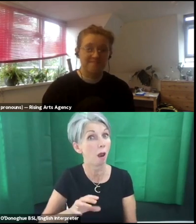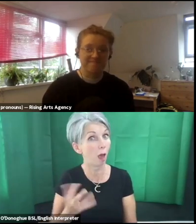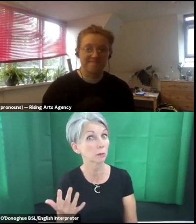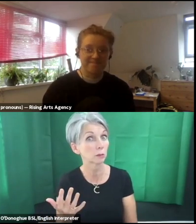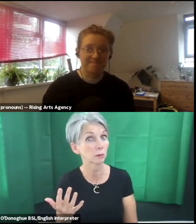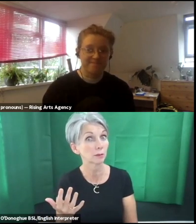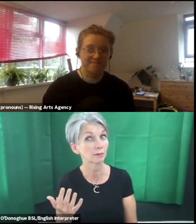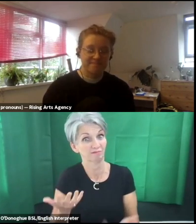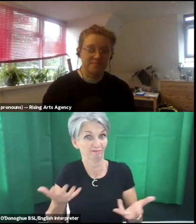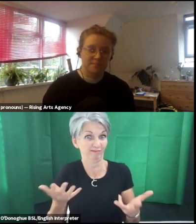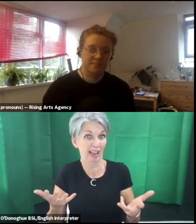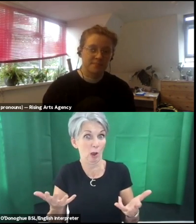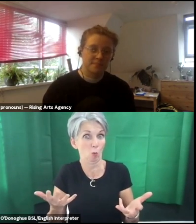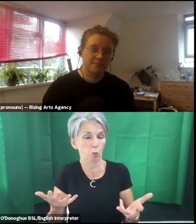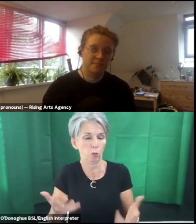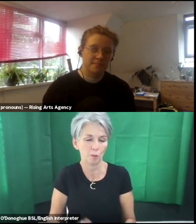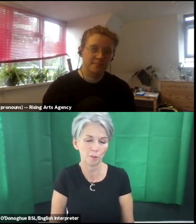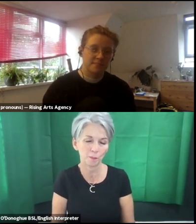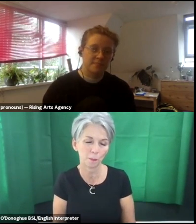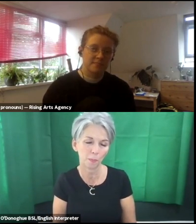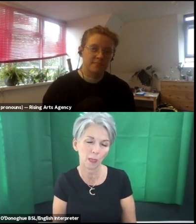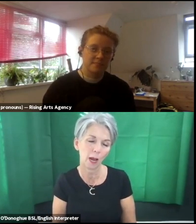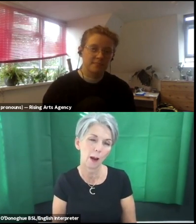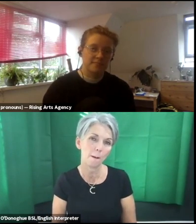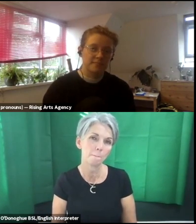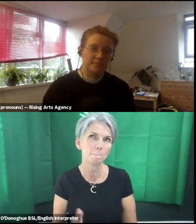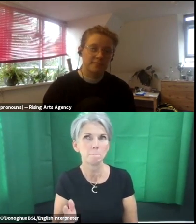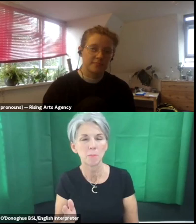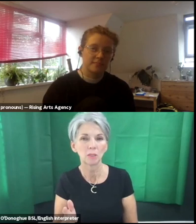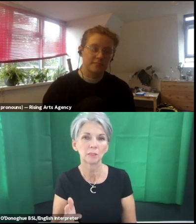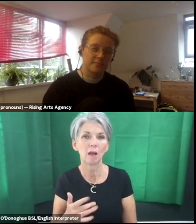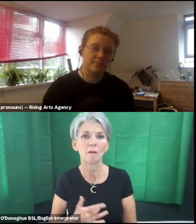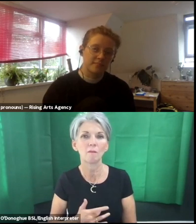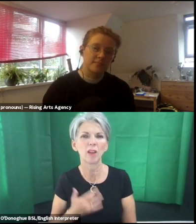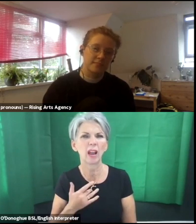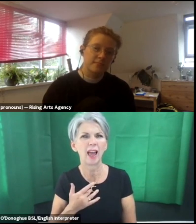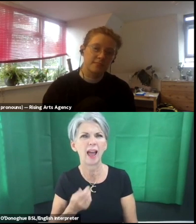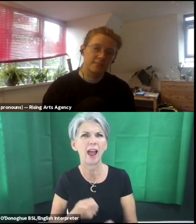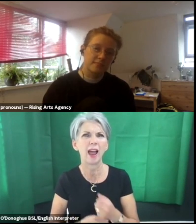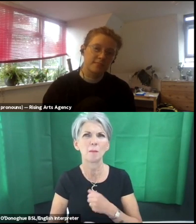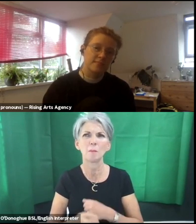But I feel like I definitely got stuck into bad habits